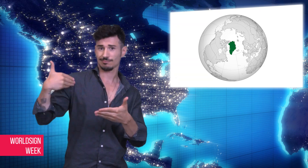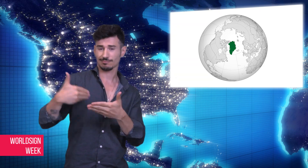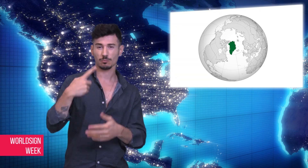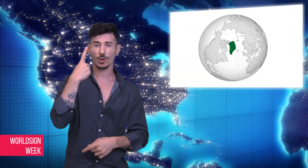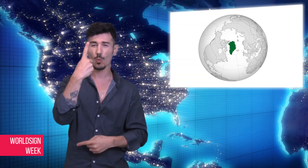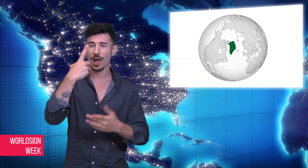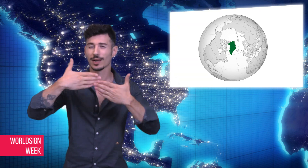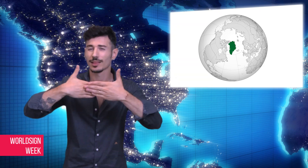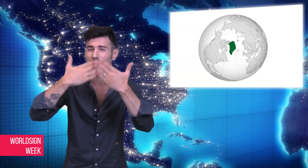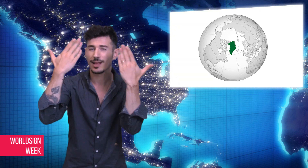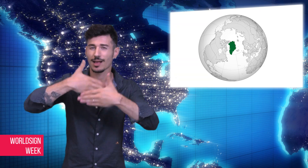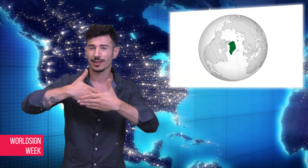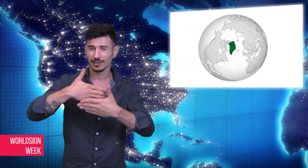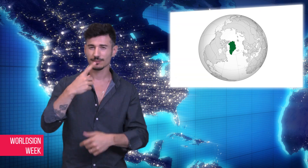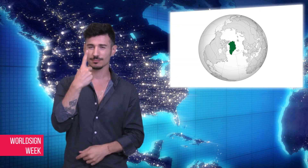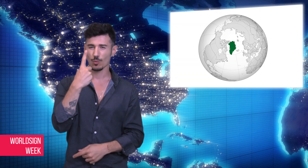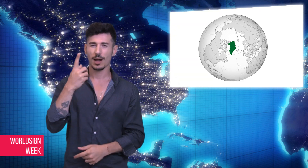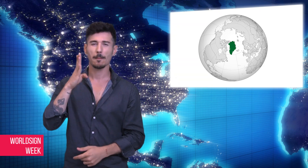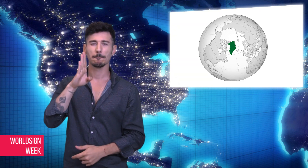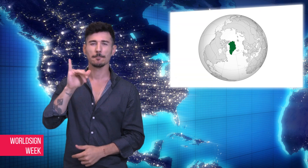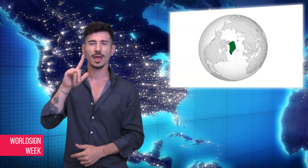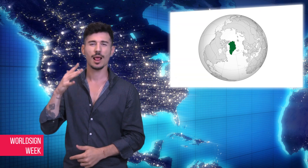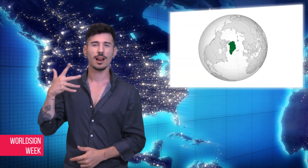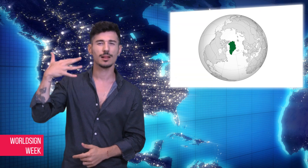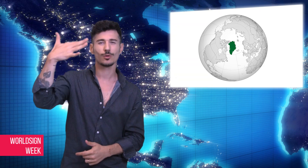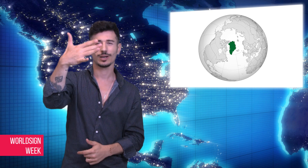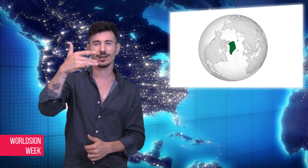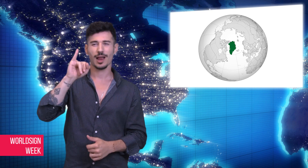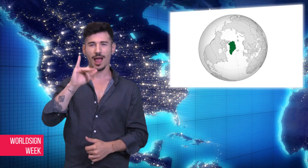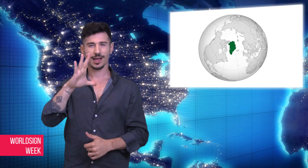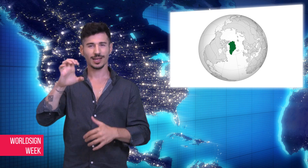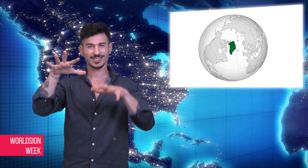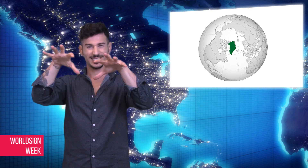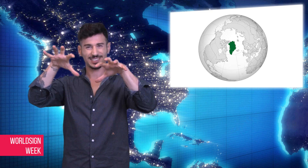the heat wave caused a massive ice melt.